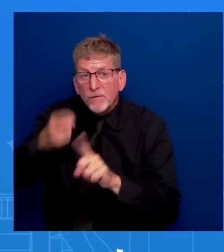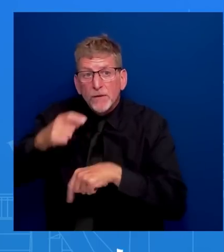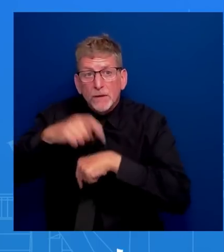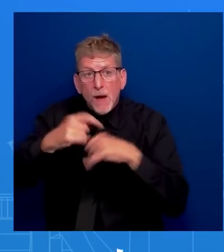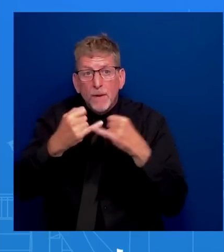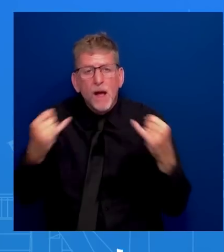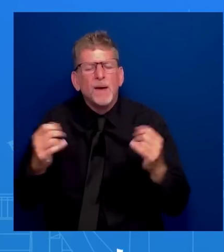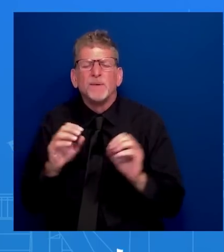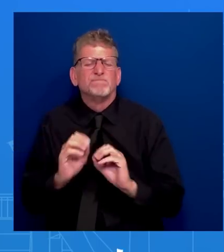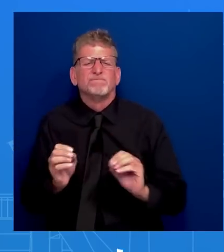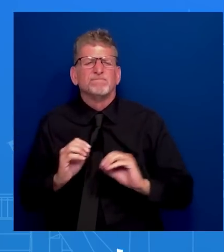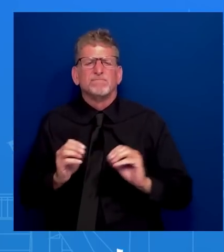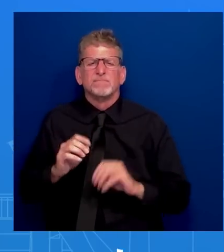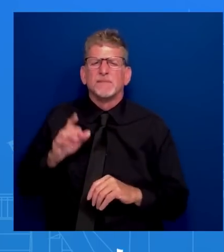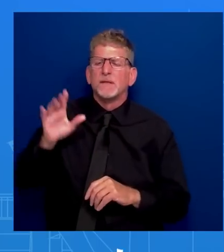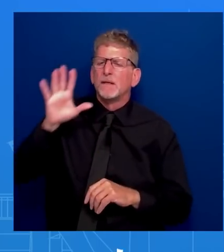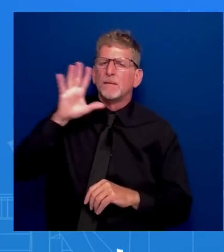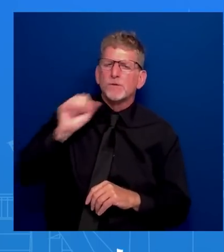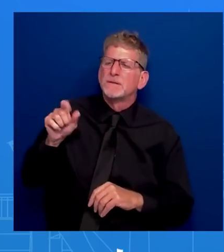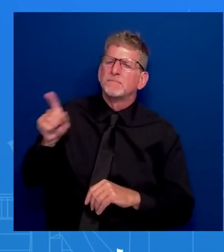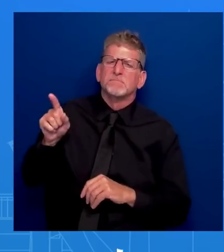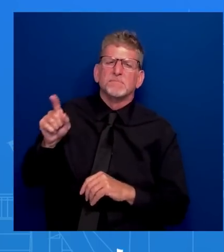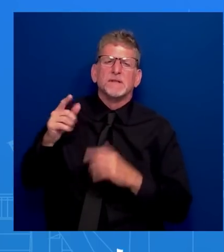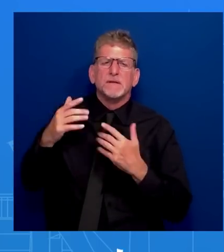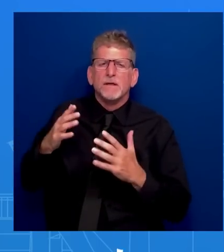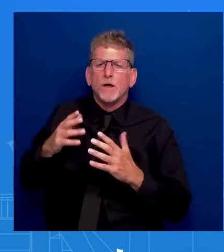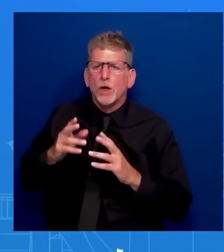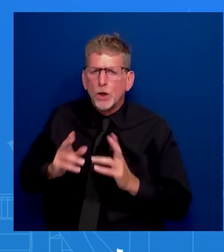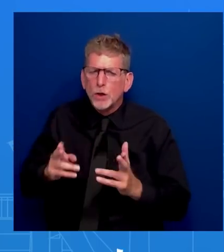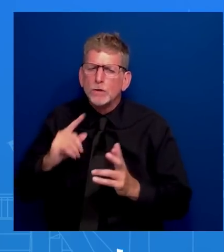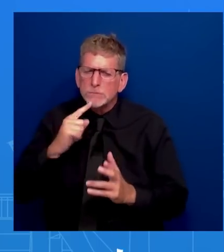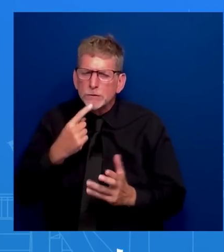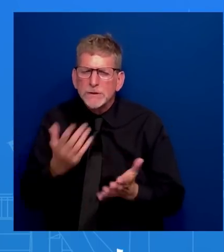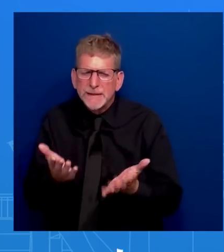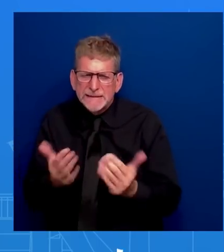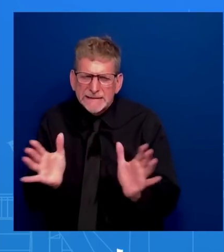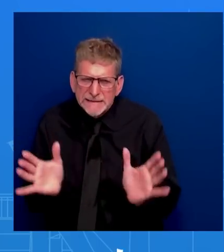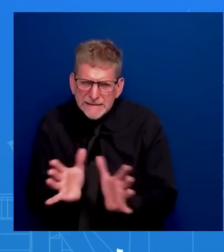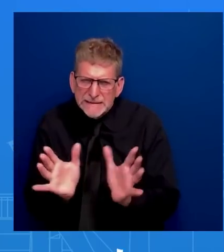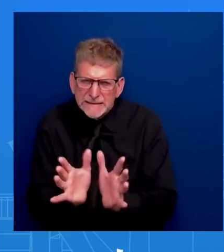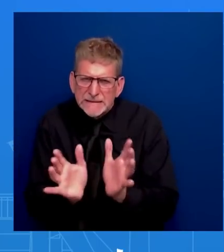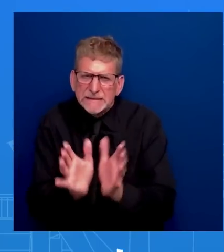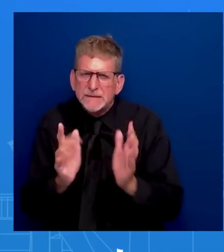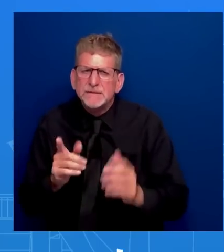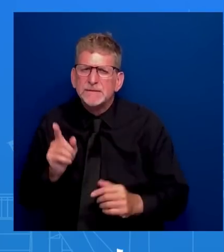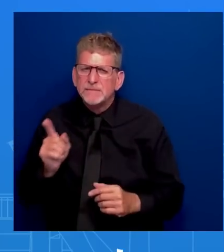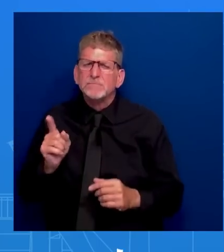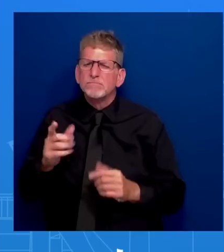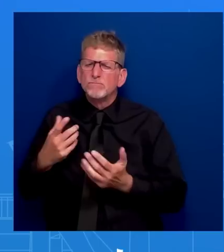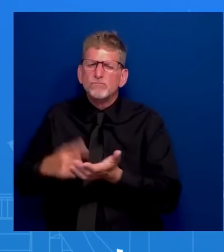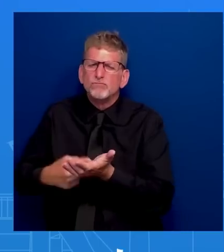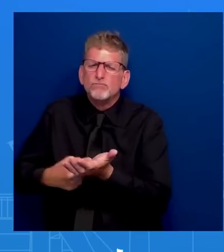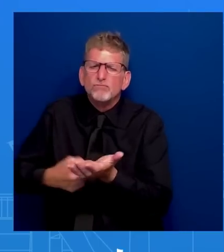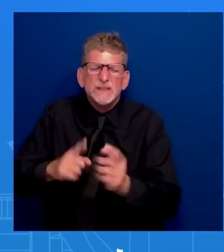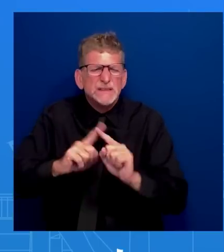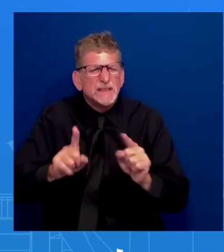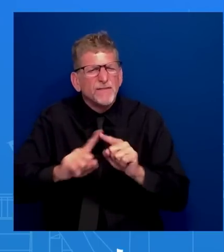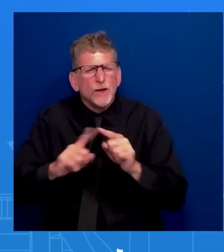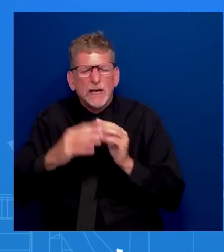to the NATO members very regularly, as we read out to all of you. But this is an important day. We think this is a very important day for NATO